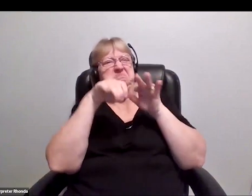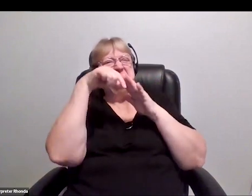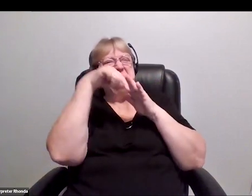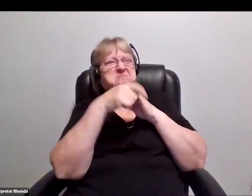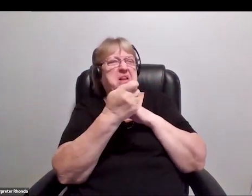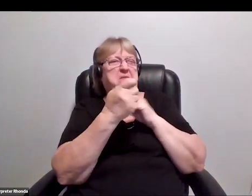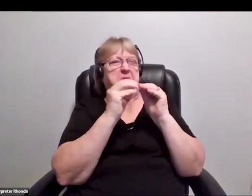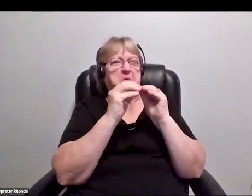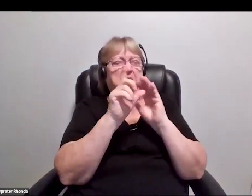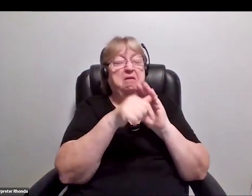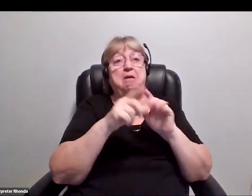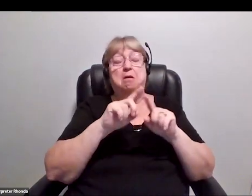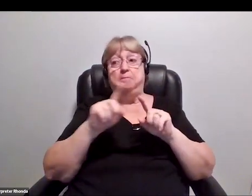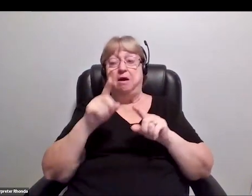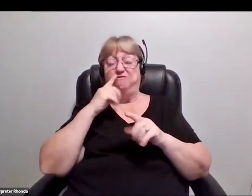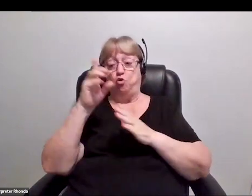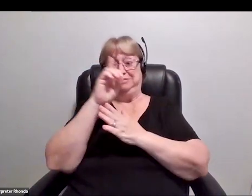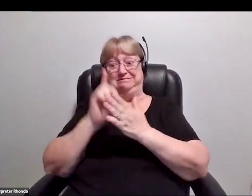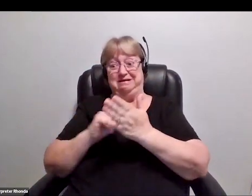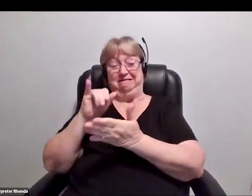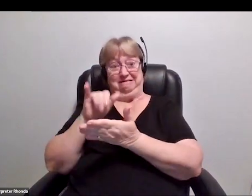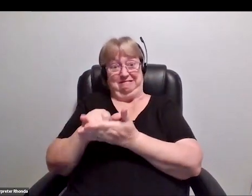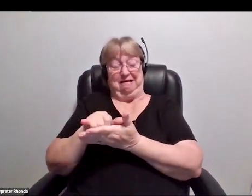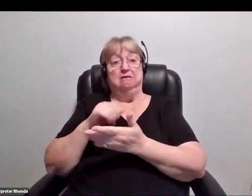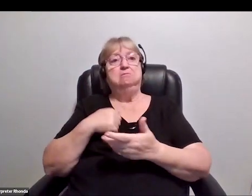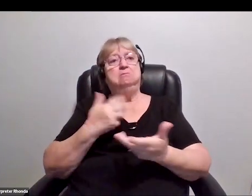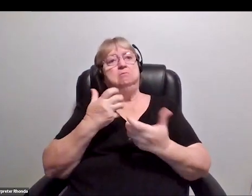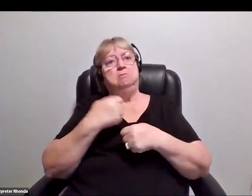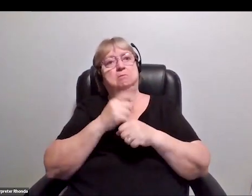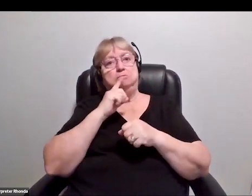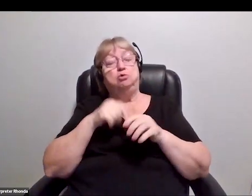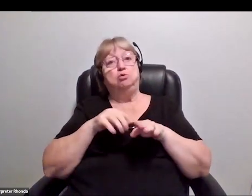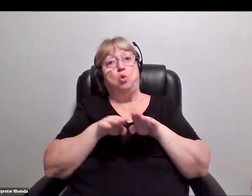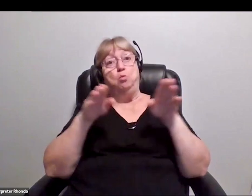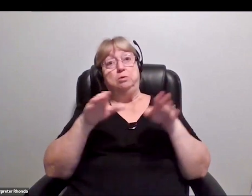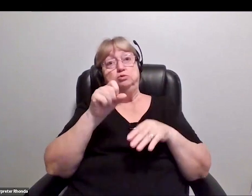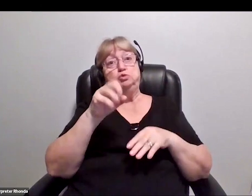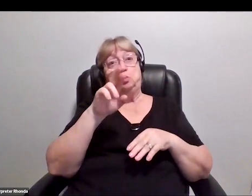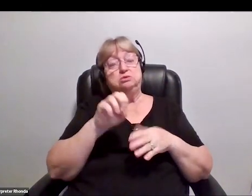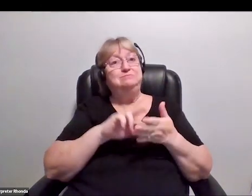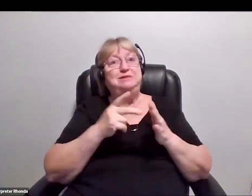Going into it, in the design process, we wanted to make sure that it was open source. All that means is it's available to everyone.